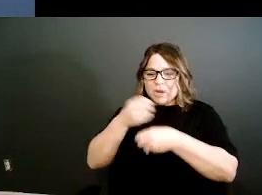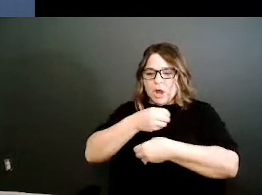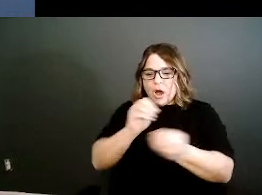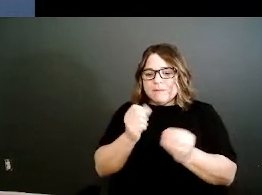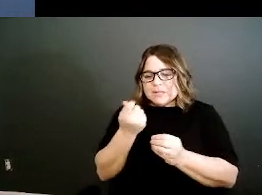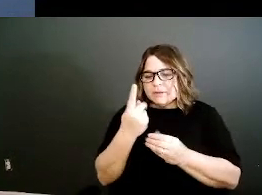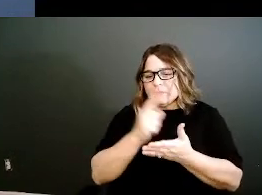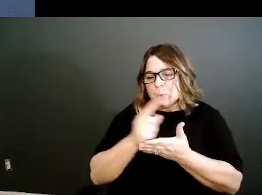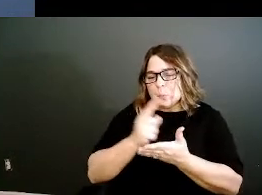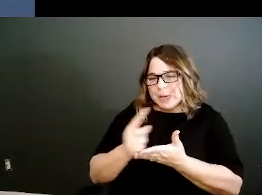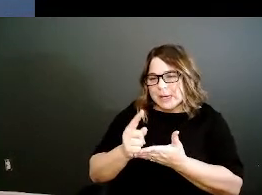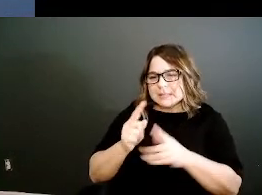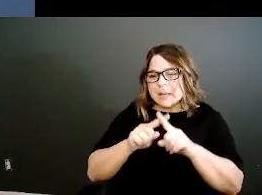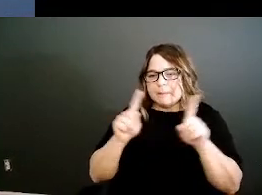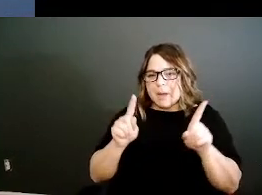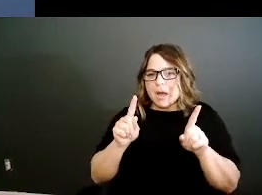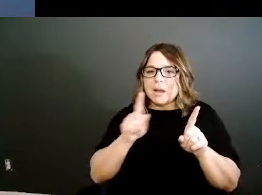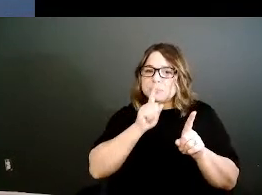SPEAKER 55 IS JASON SELLERS.